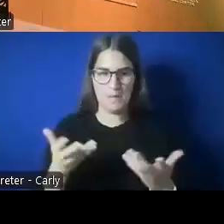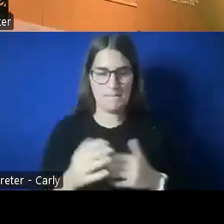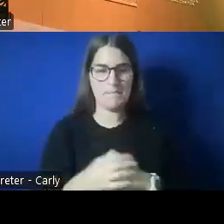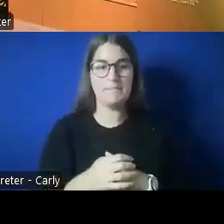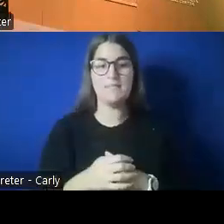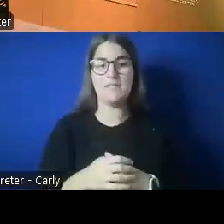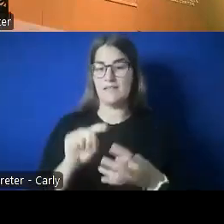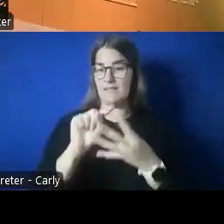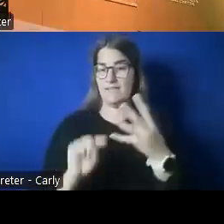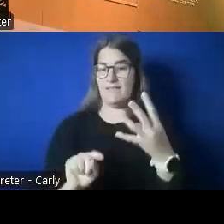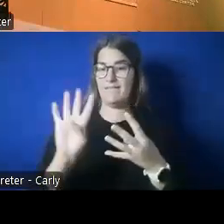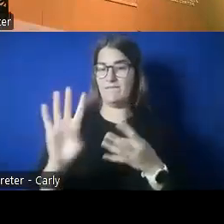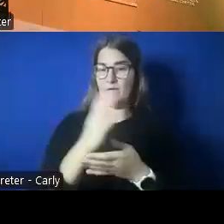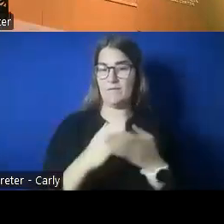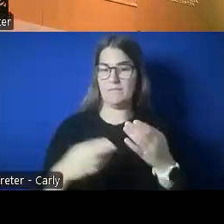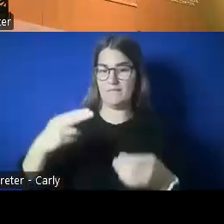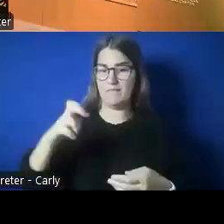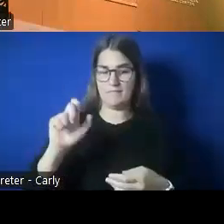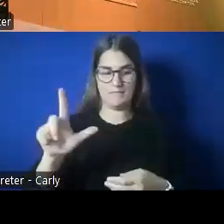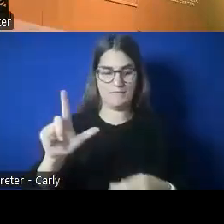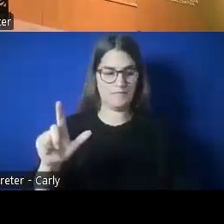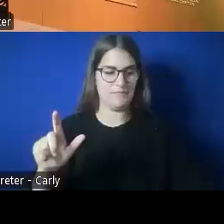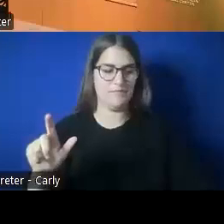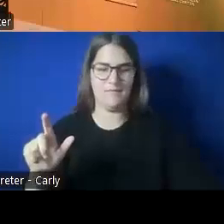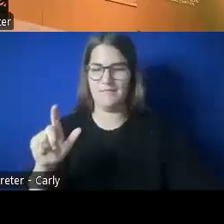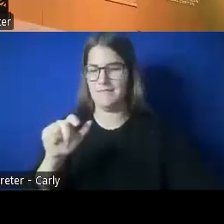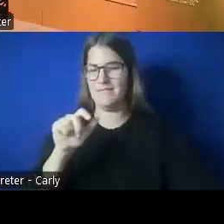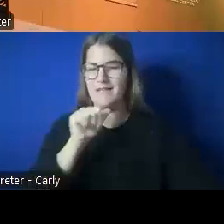of heel so I failed to mention at the beginning but you'll hear a lot about it that heel stands